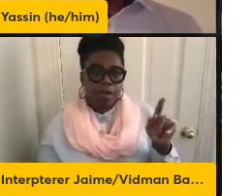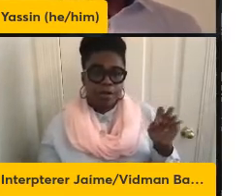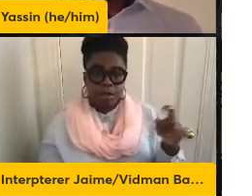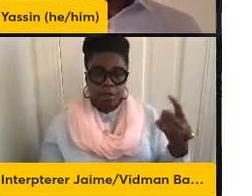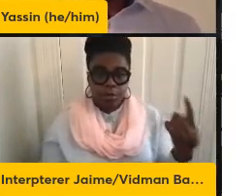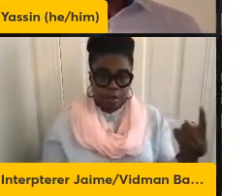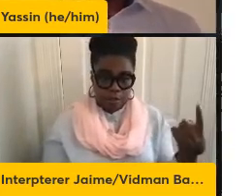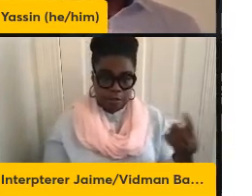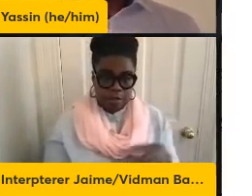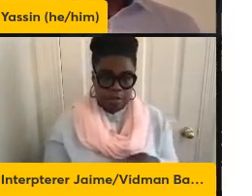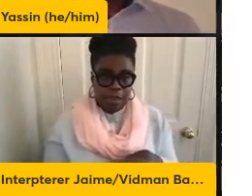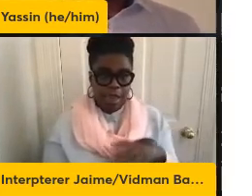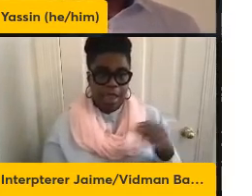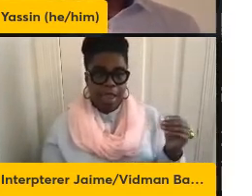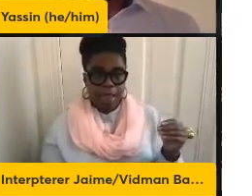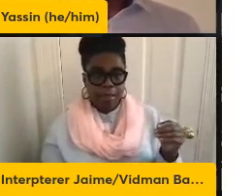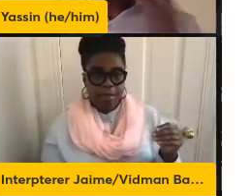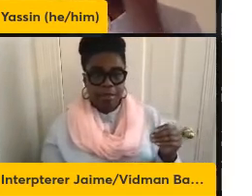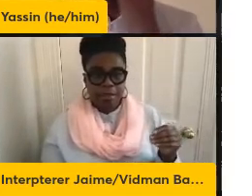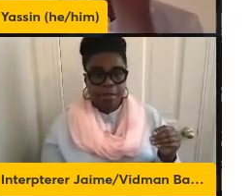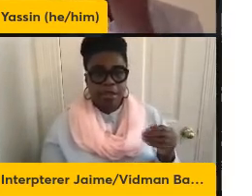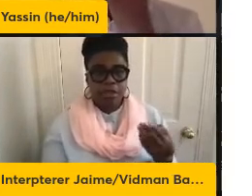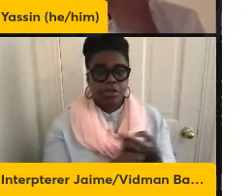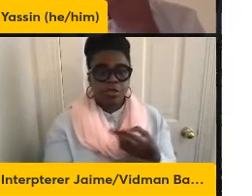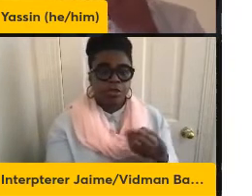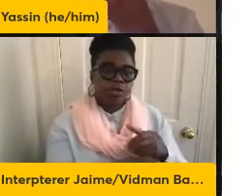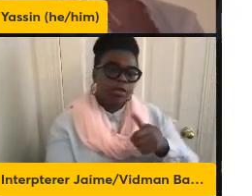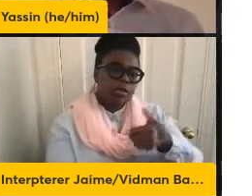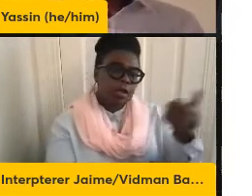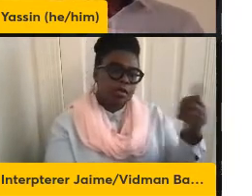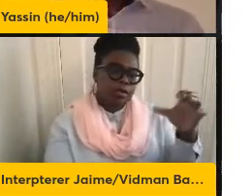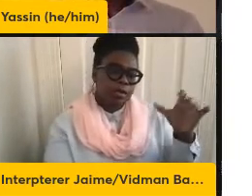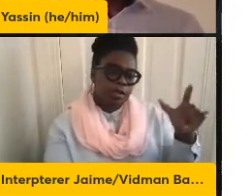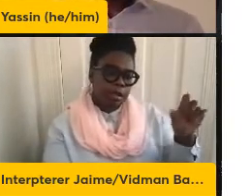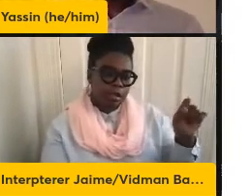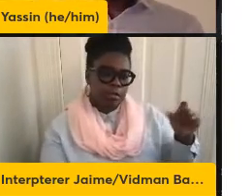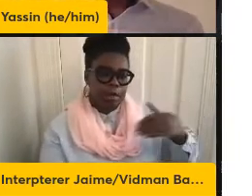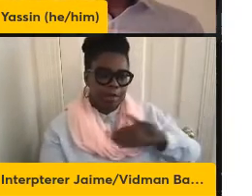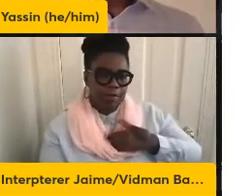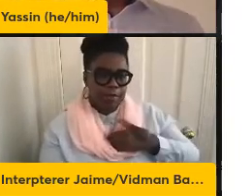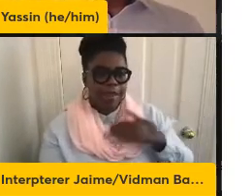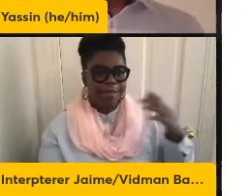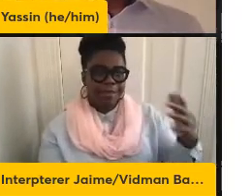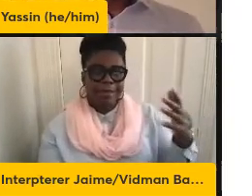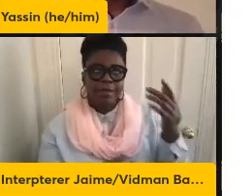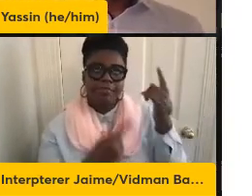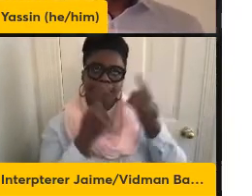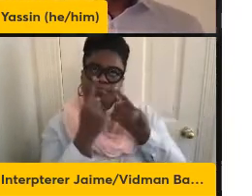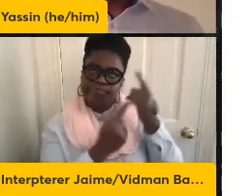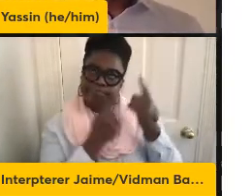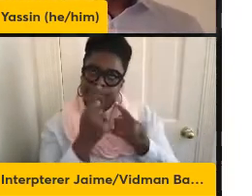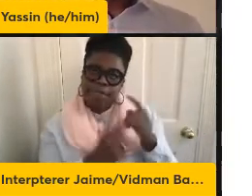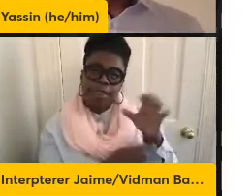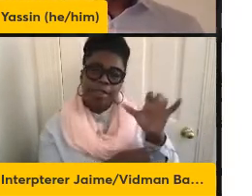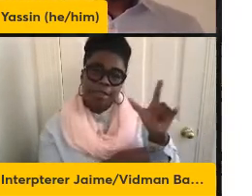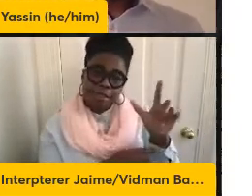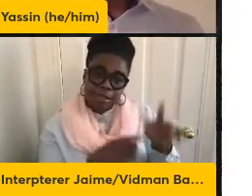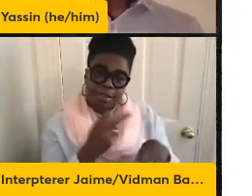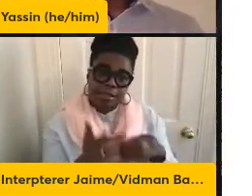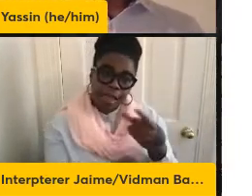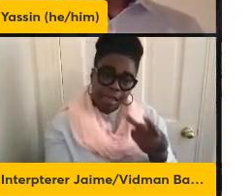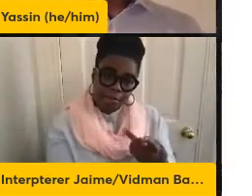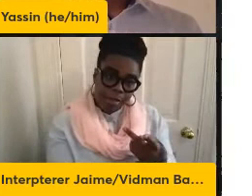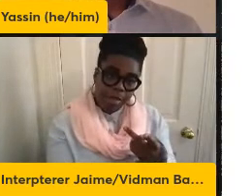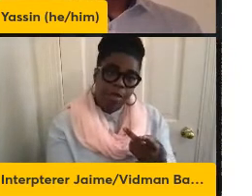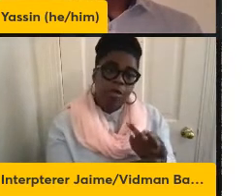inducible costimulatory, II Kosis, well as others. So this led us to think that the cell types that we're after now are group